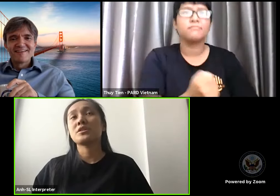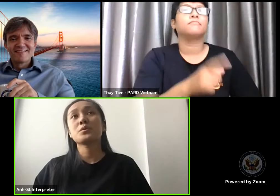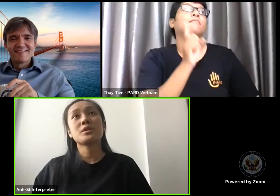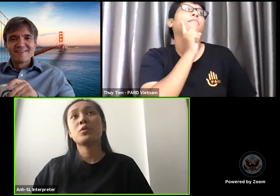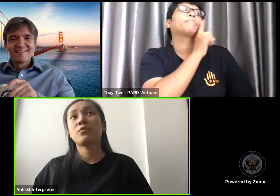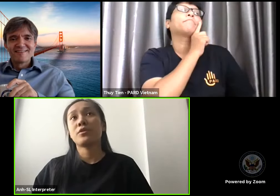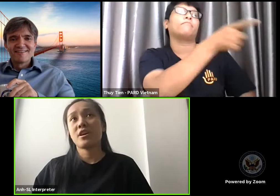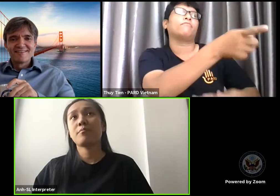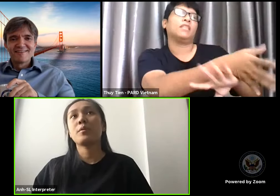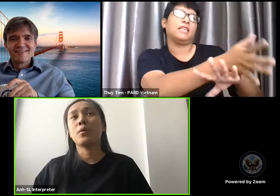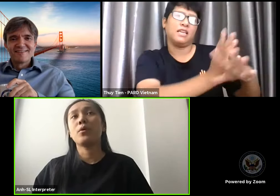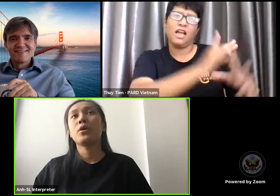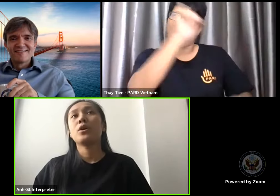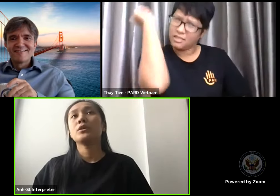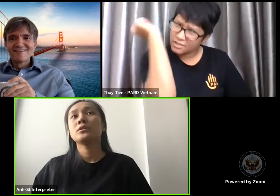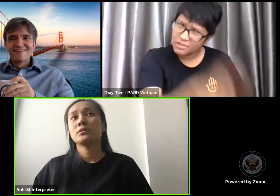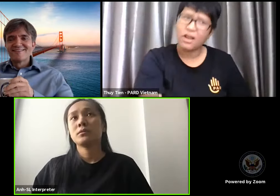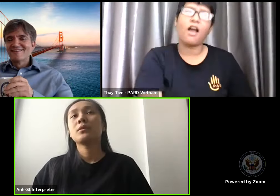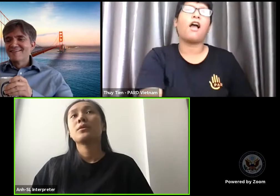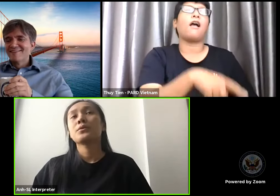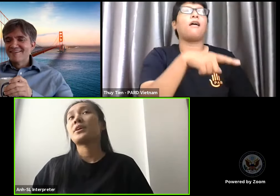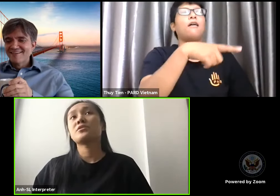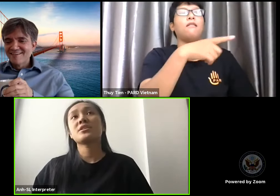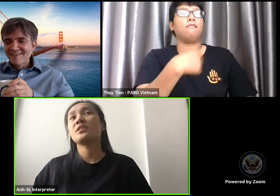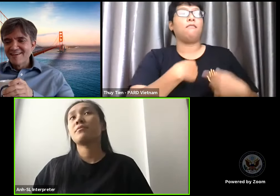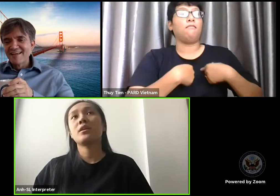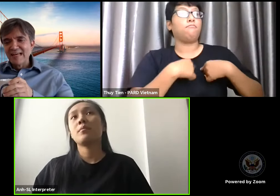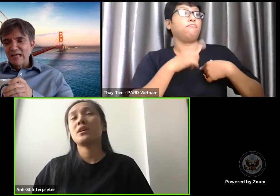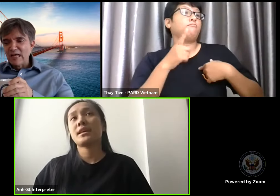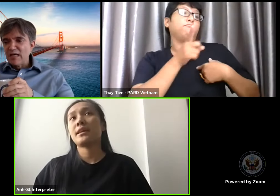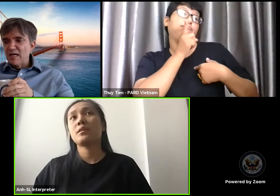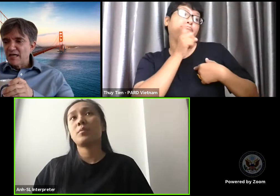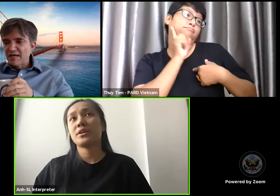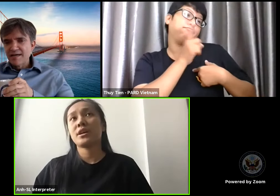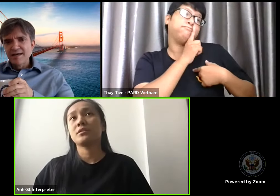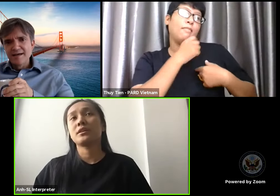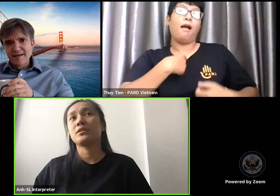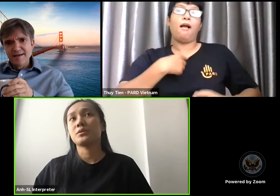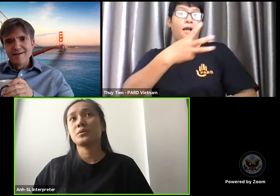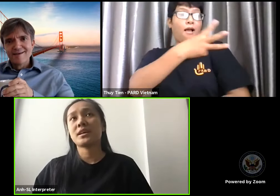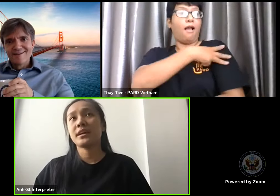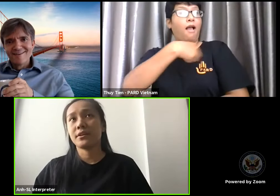is suitable for deaf people, you can just develop as anybody else in this society.